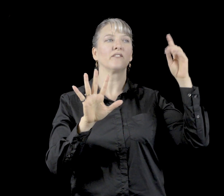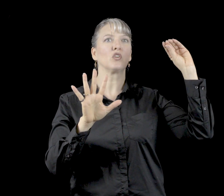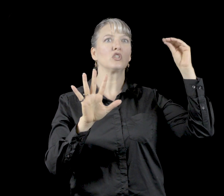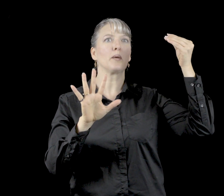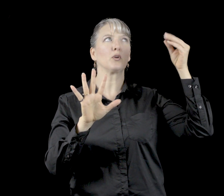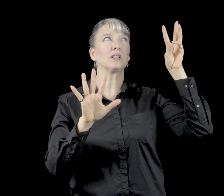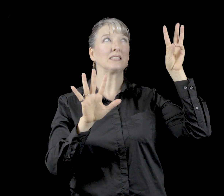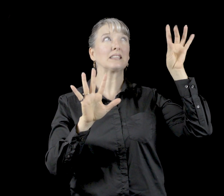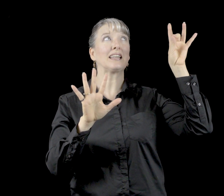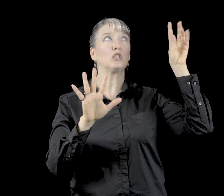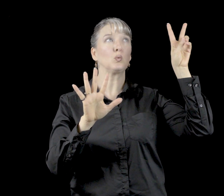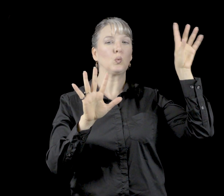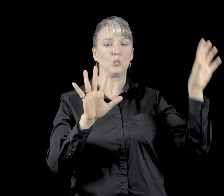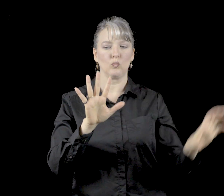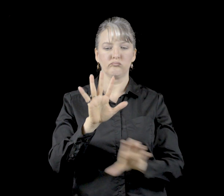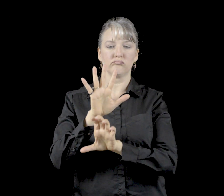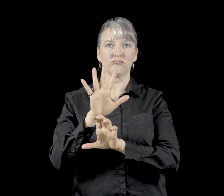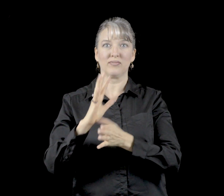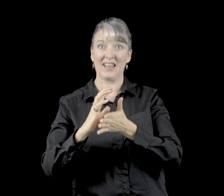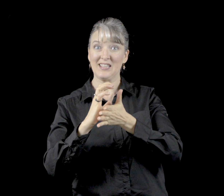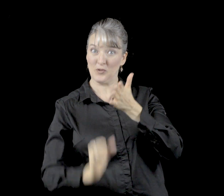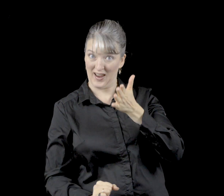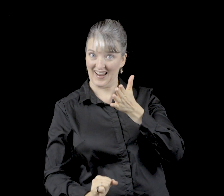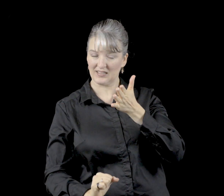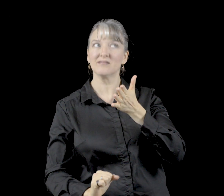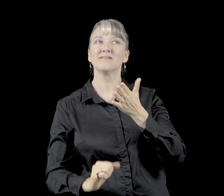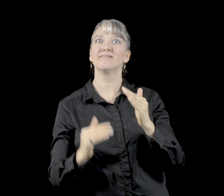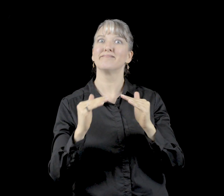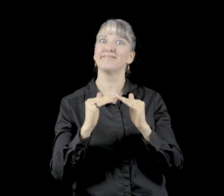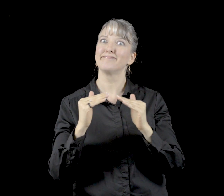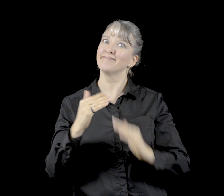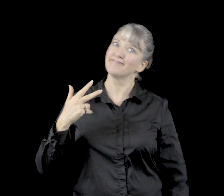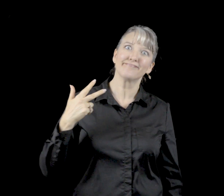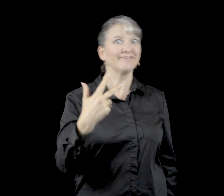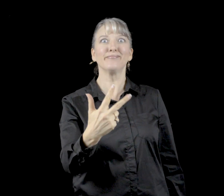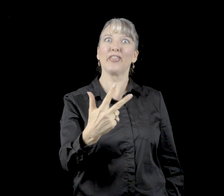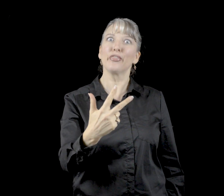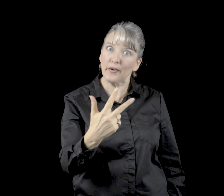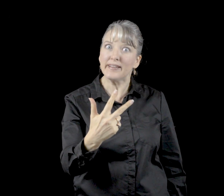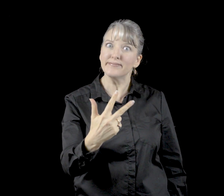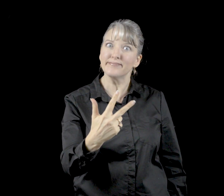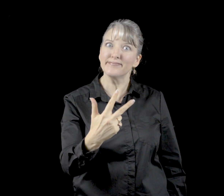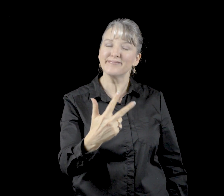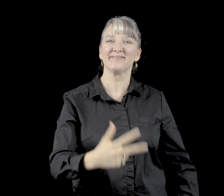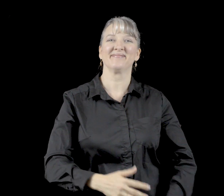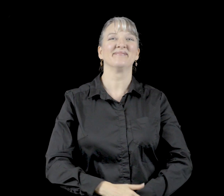Minus the original six hundred eighty-two the sum is? THREE again!